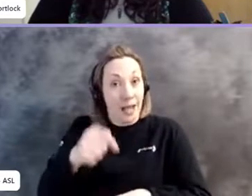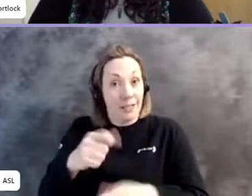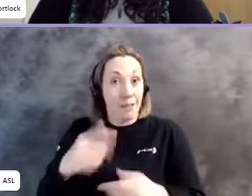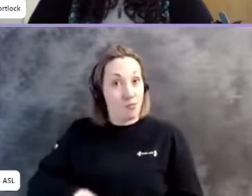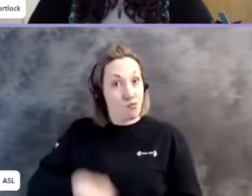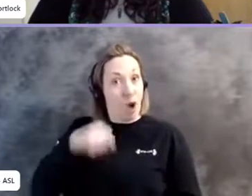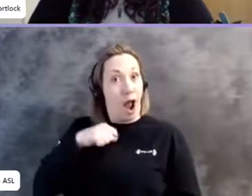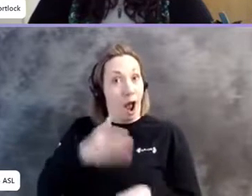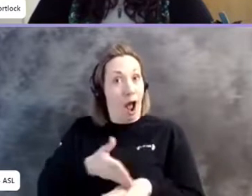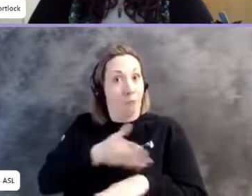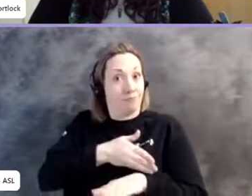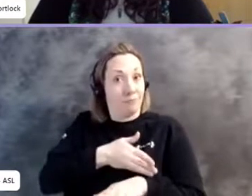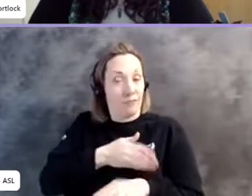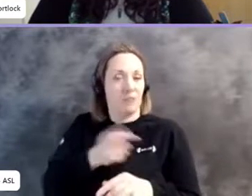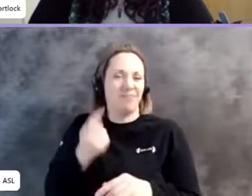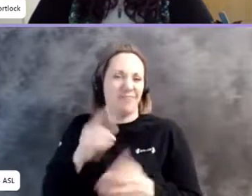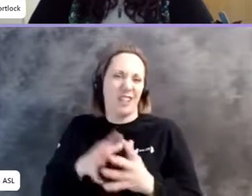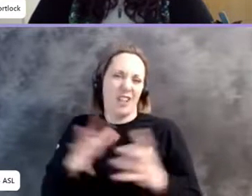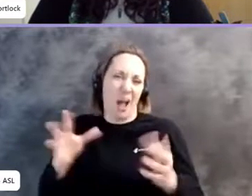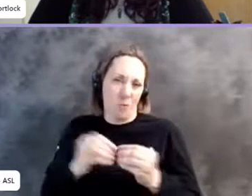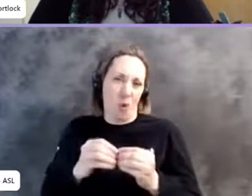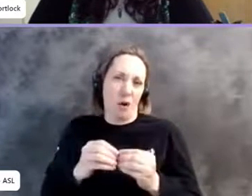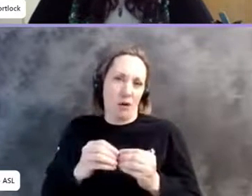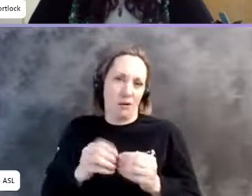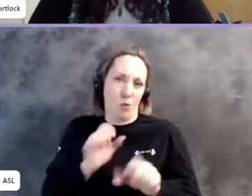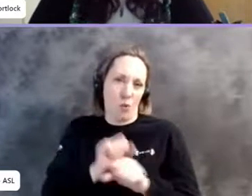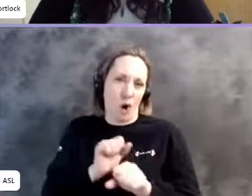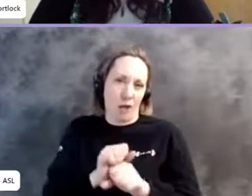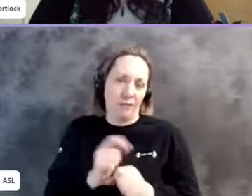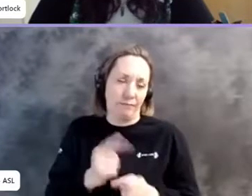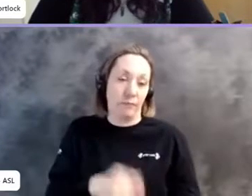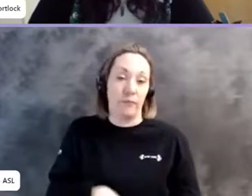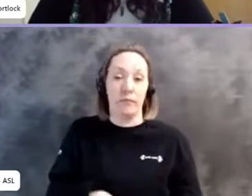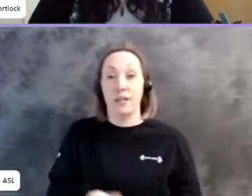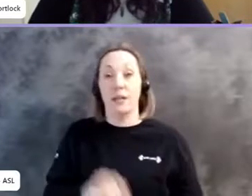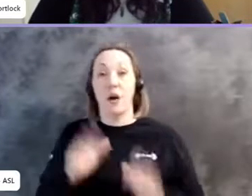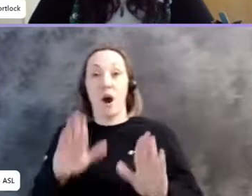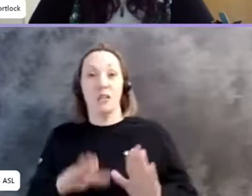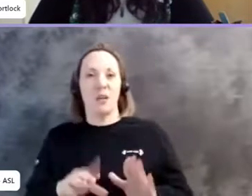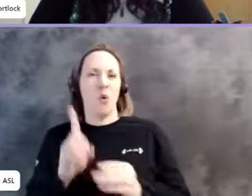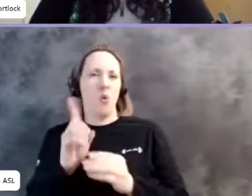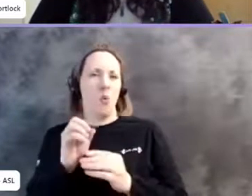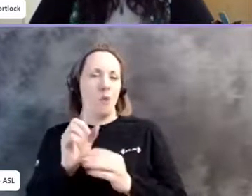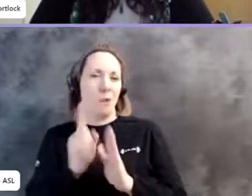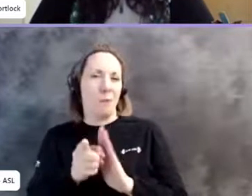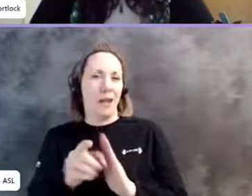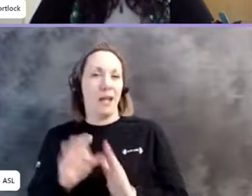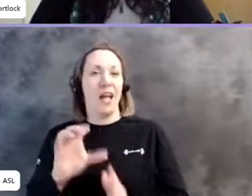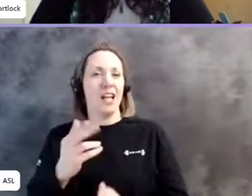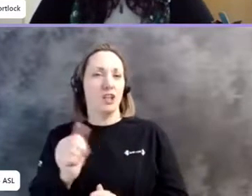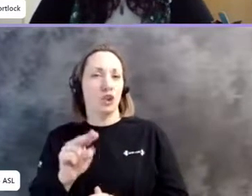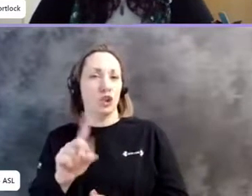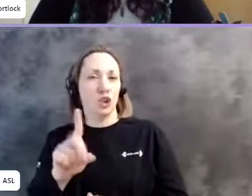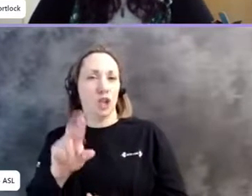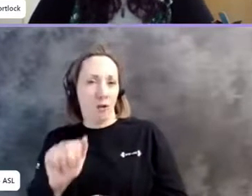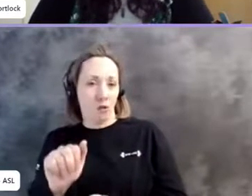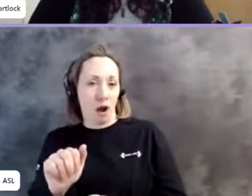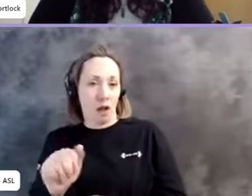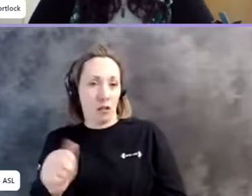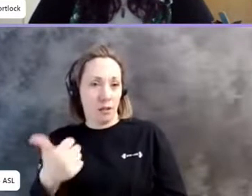a consistent way and highlight that while we have made some progress and we are proud, there's a lot more to do.